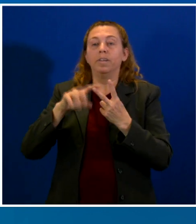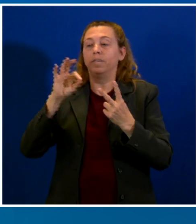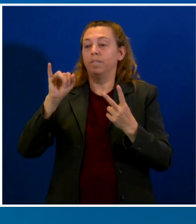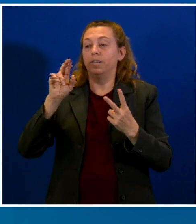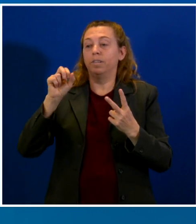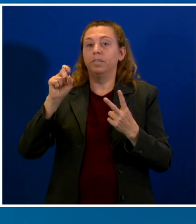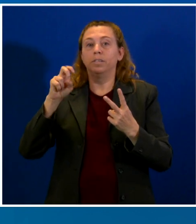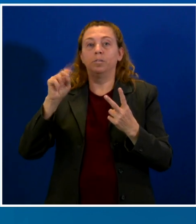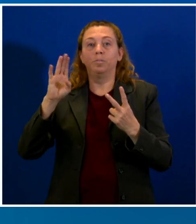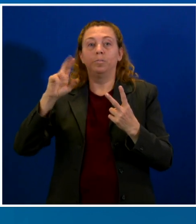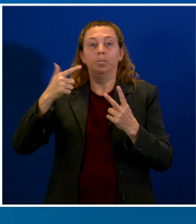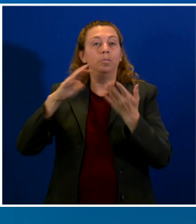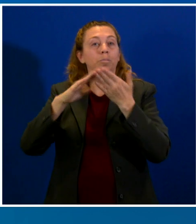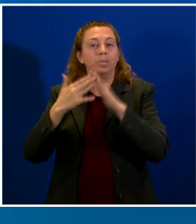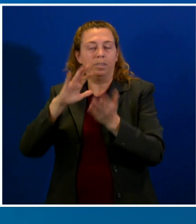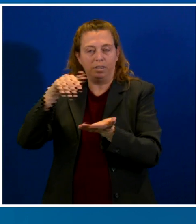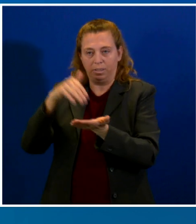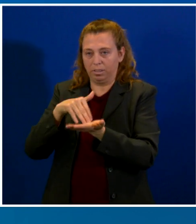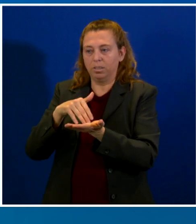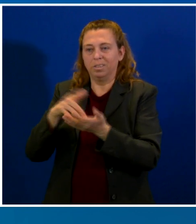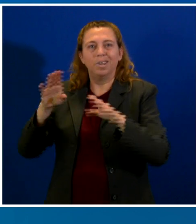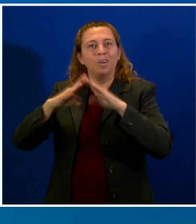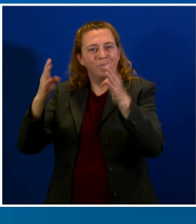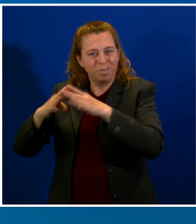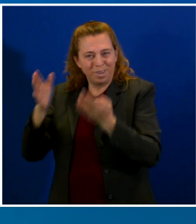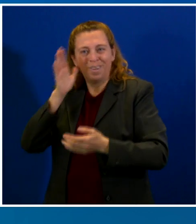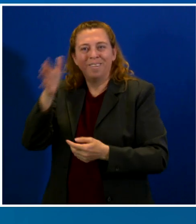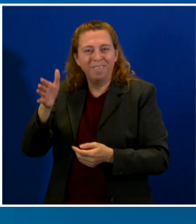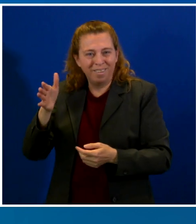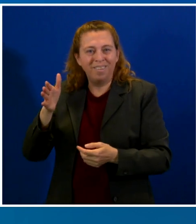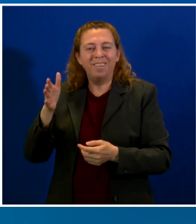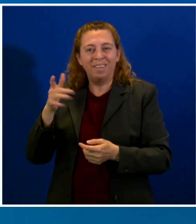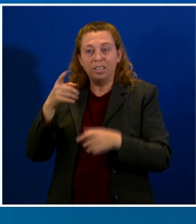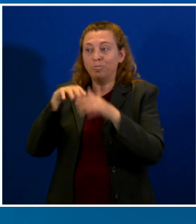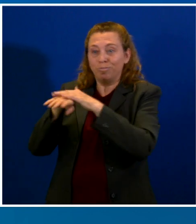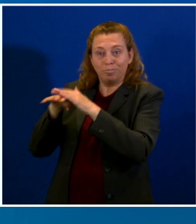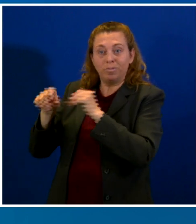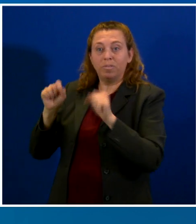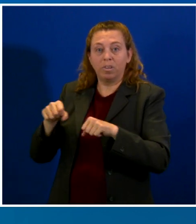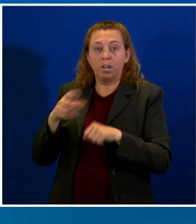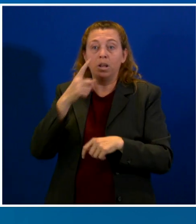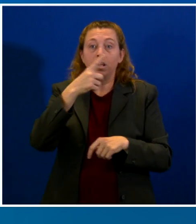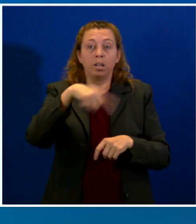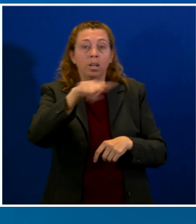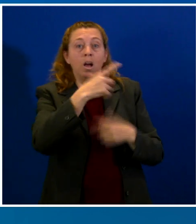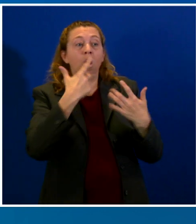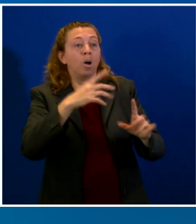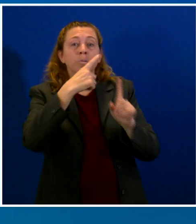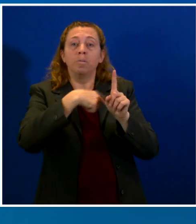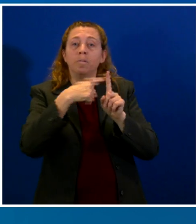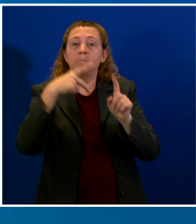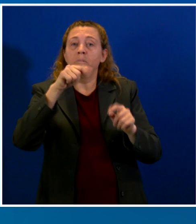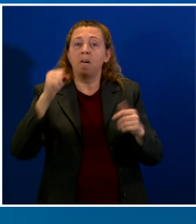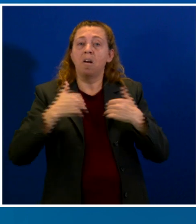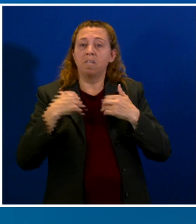Access to the community centers will be available to ongoing monthly pass holders any time during regular business hours.